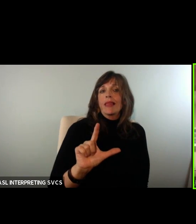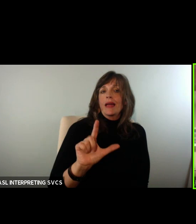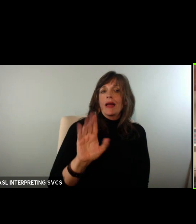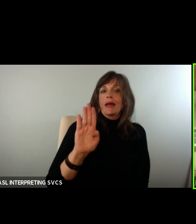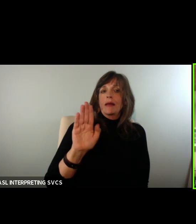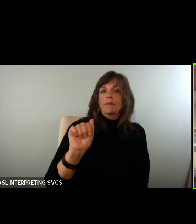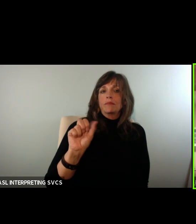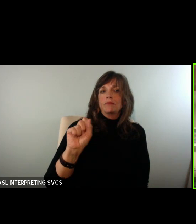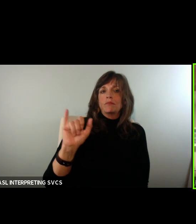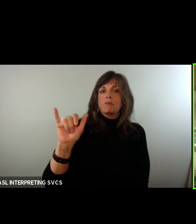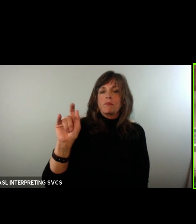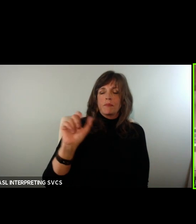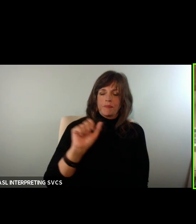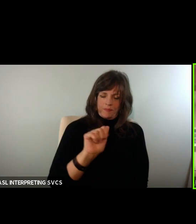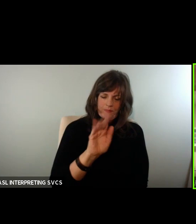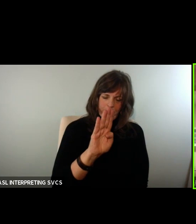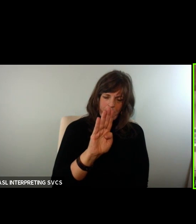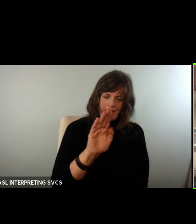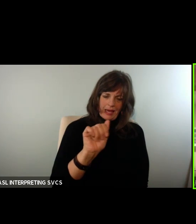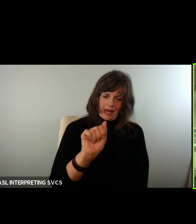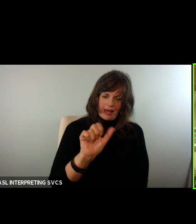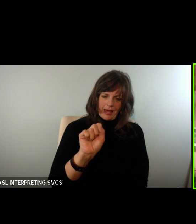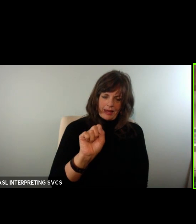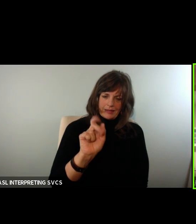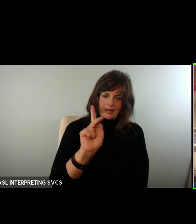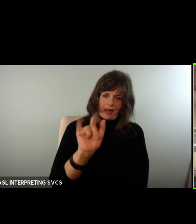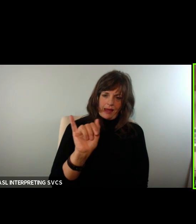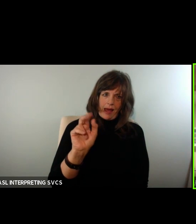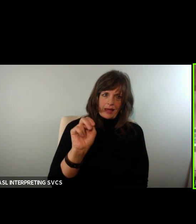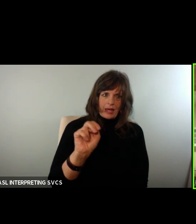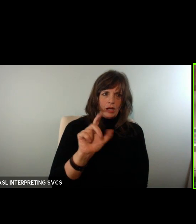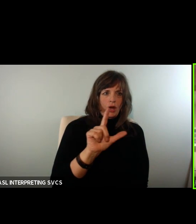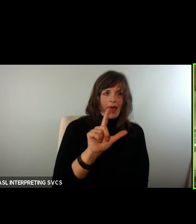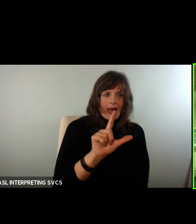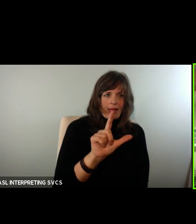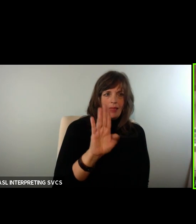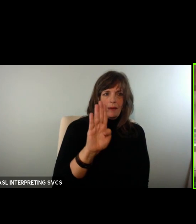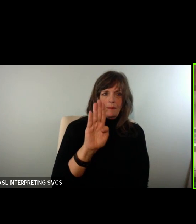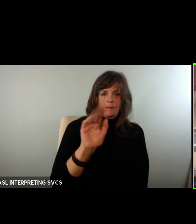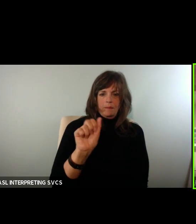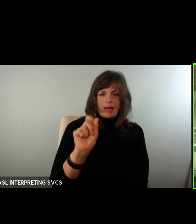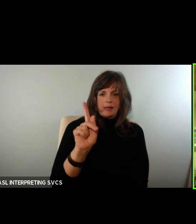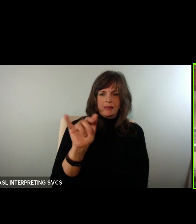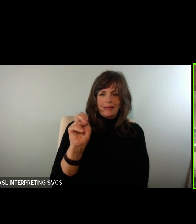L-B-A-S-K-I-N@TCG.org. And we're all in this together.